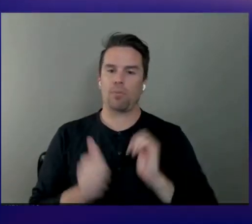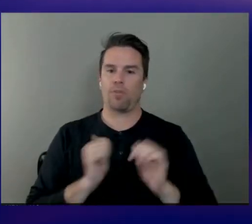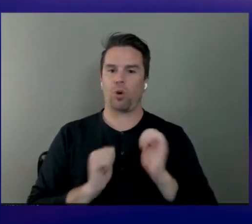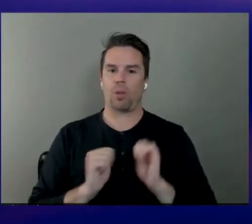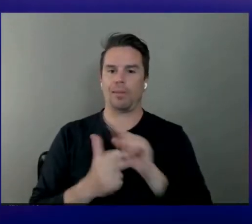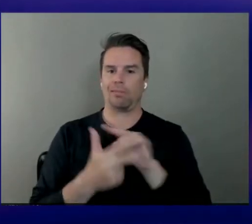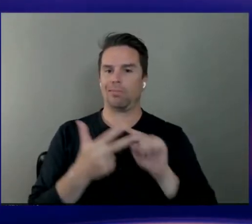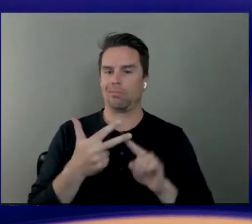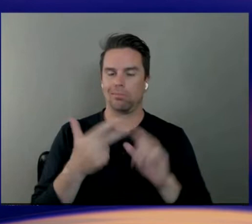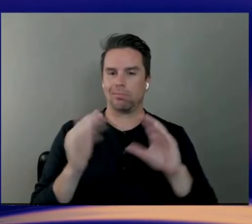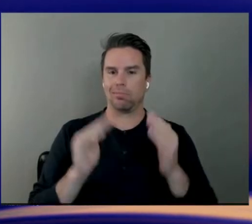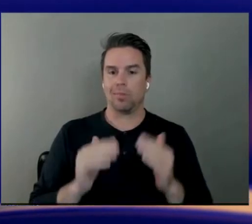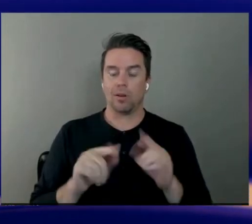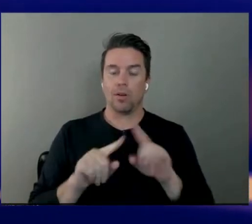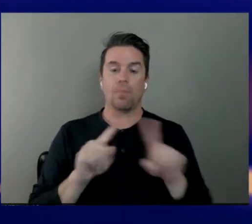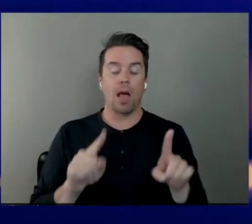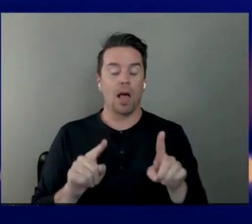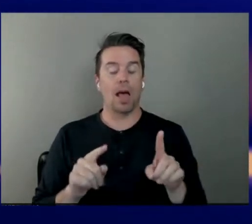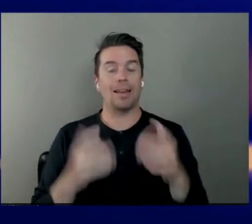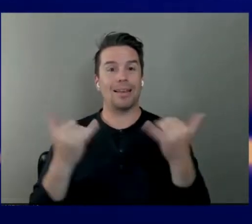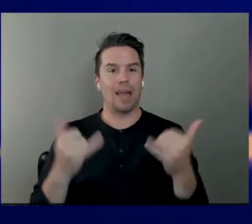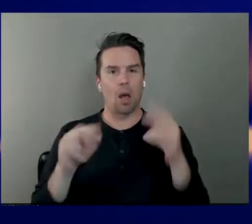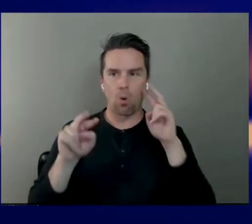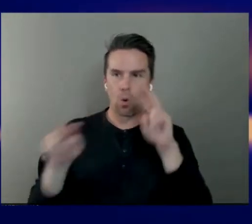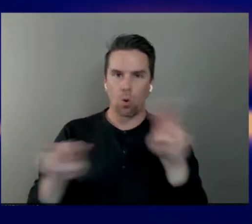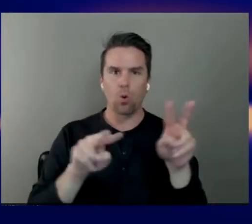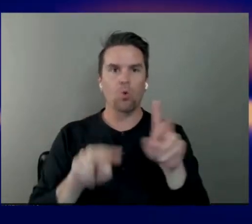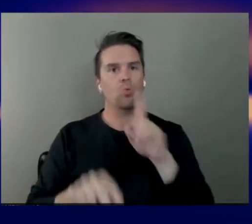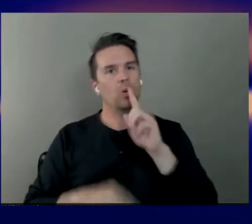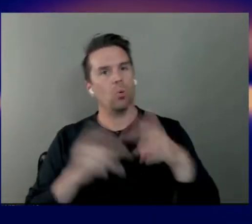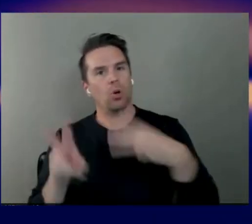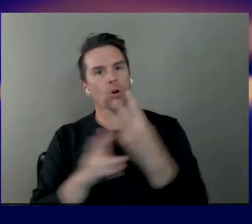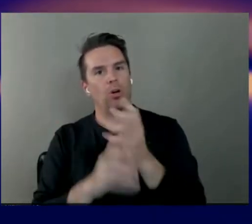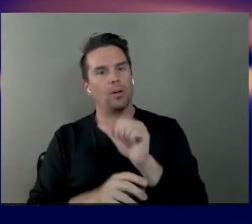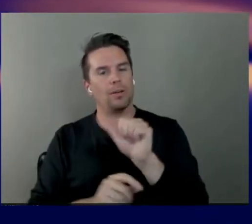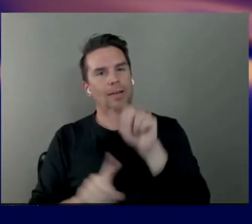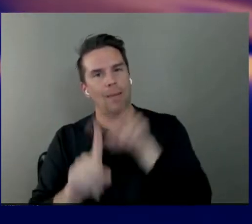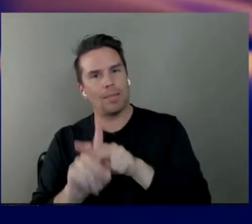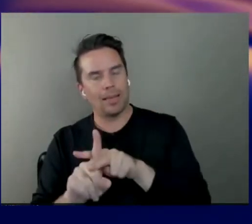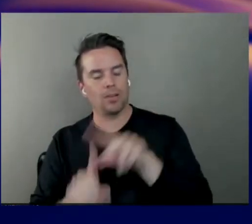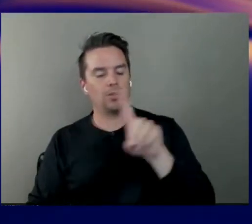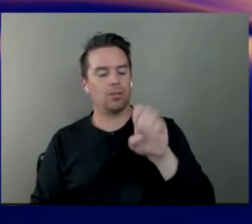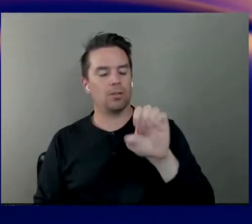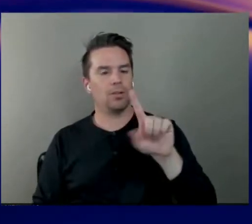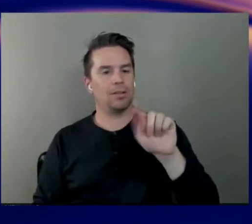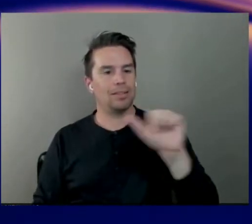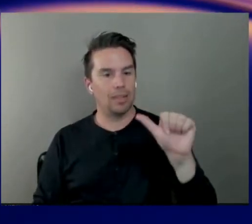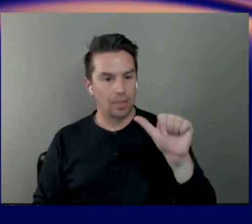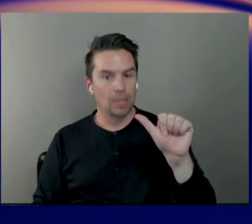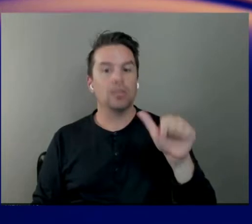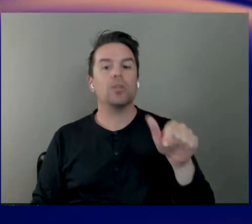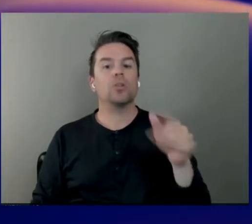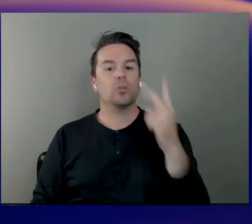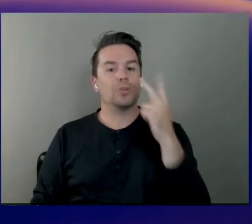but then when you look at real world application deltas, you're actually seeing significant differences